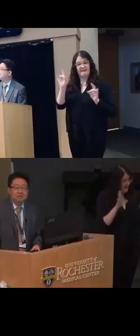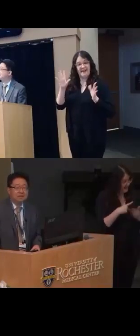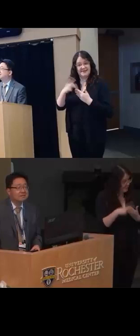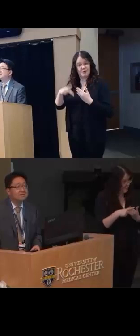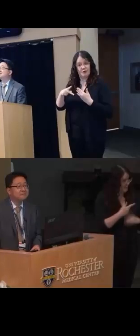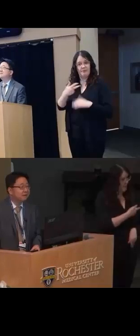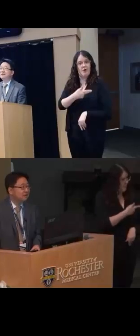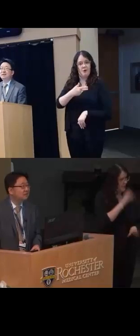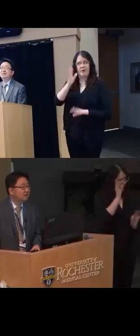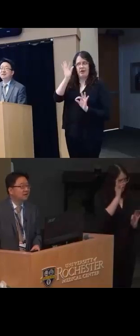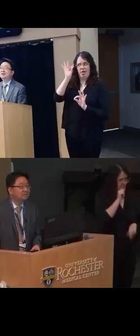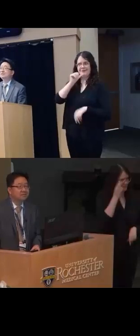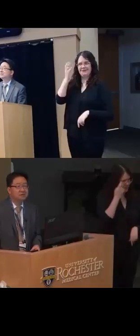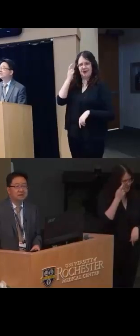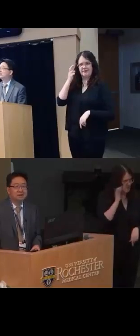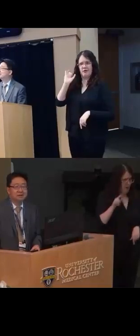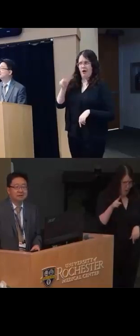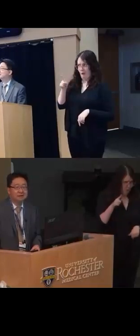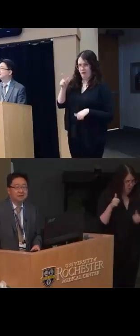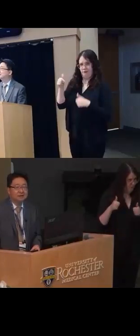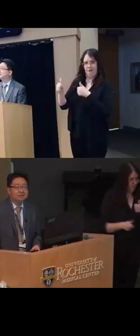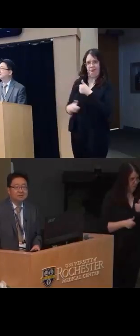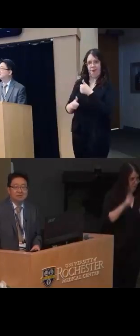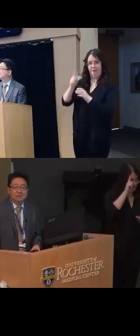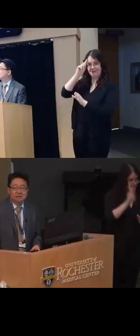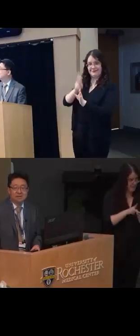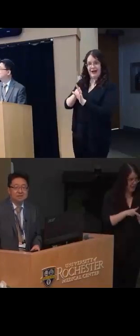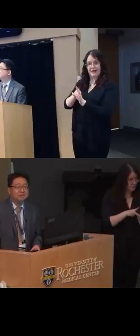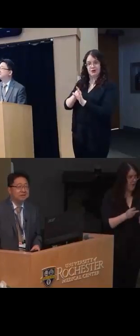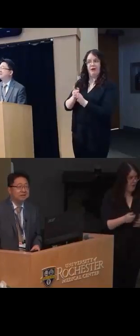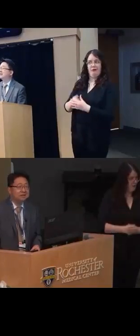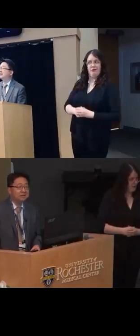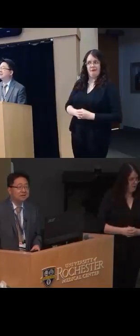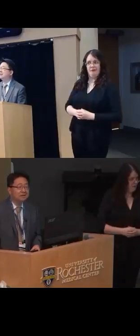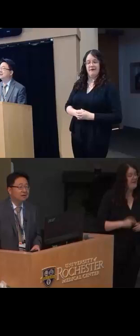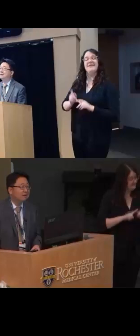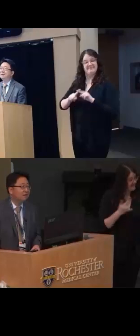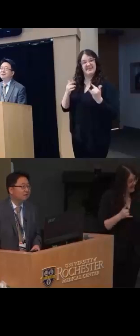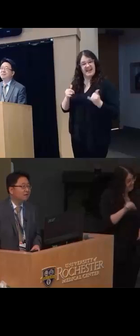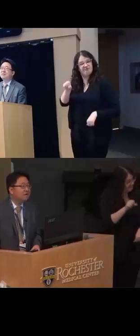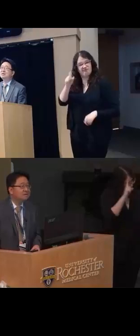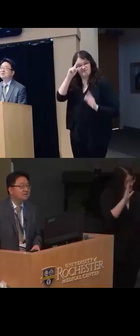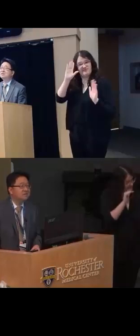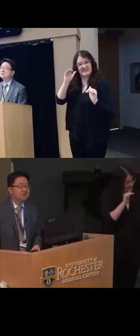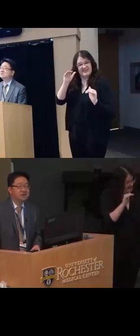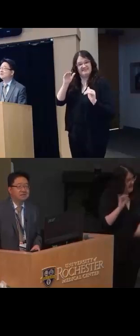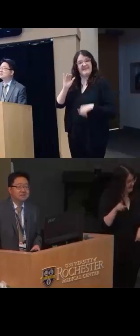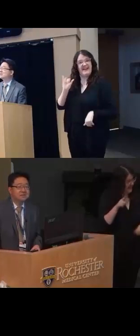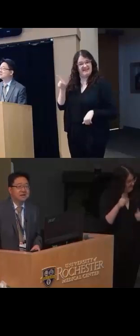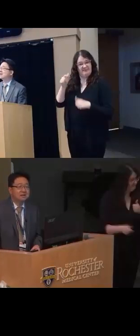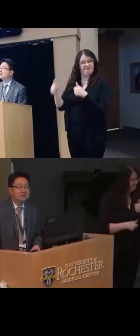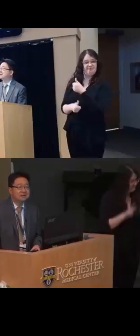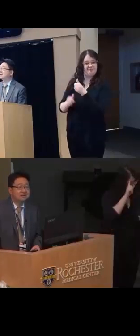that's the expectation now social determinants of hers all these issues relate to society